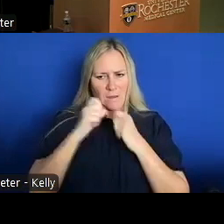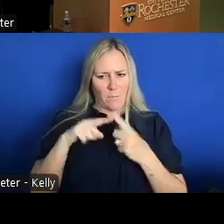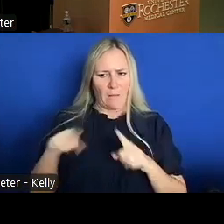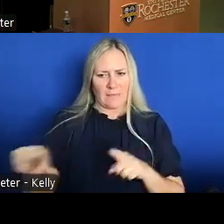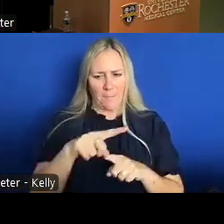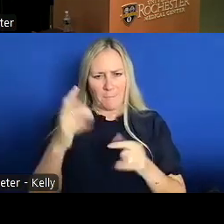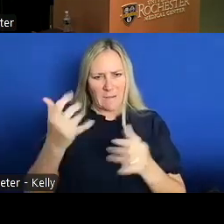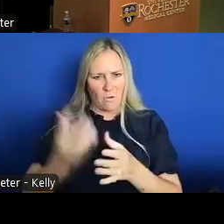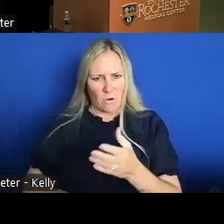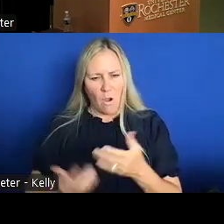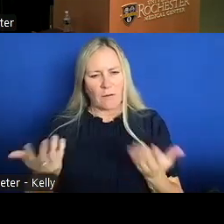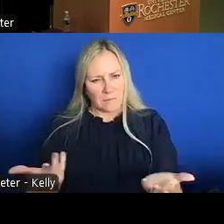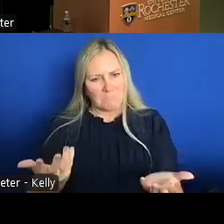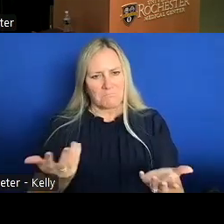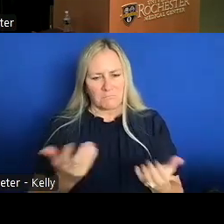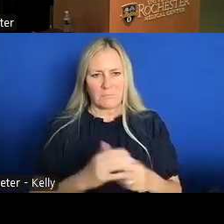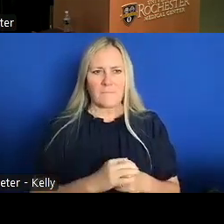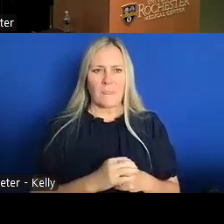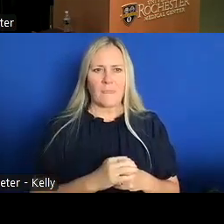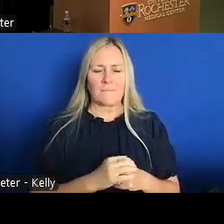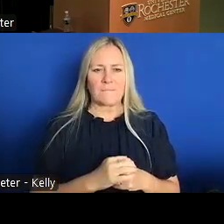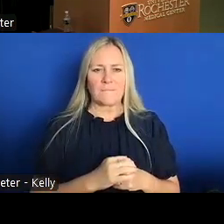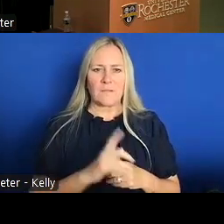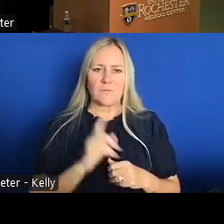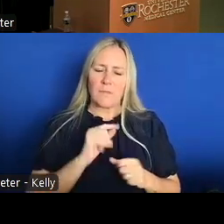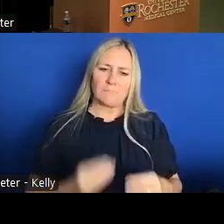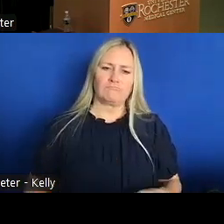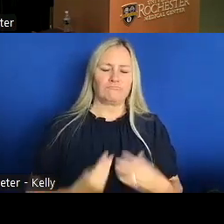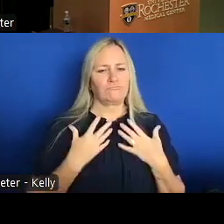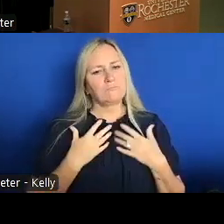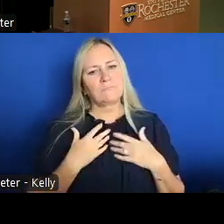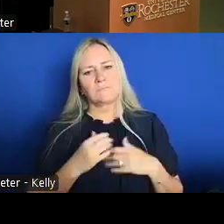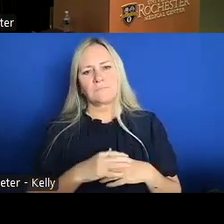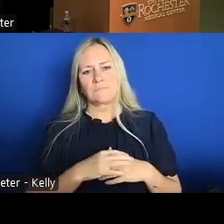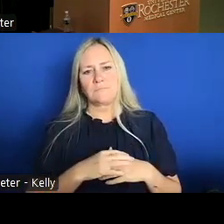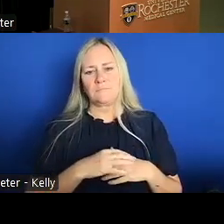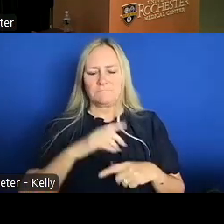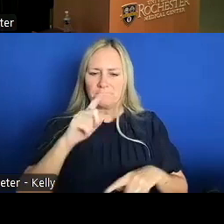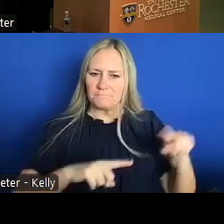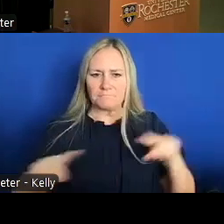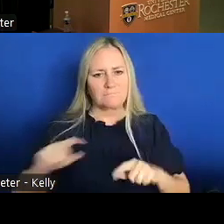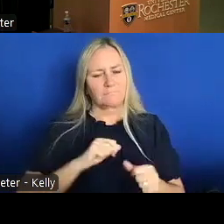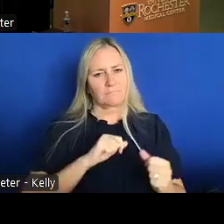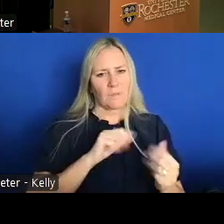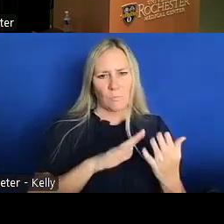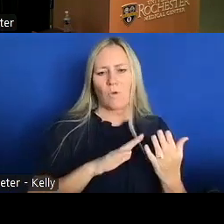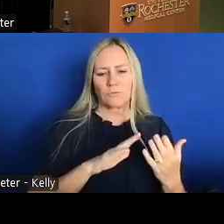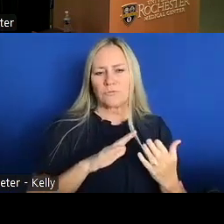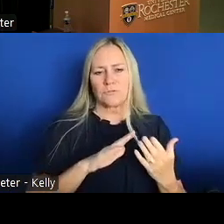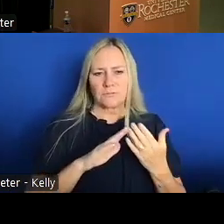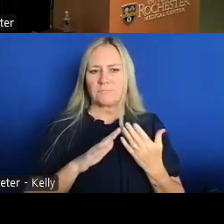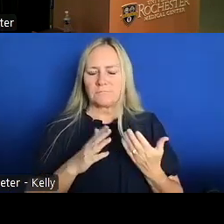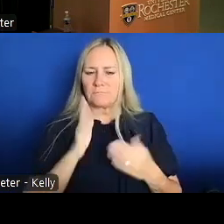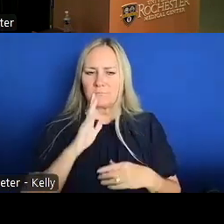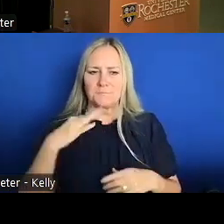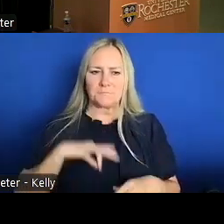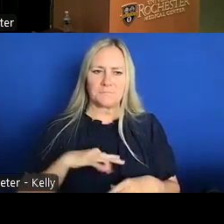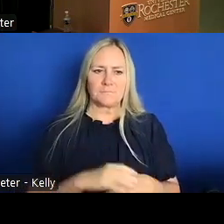um so revitalizing uh through all the different ways that are helpful to think about that and